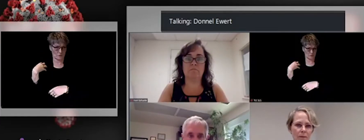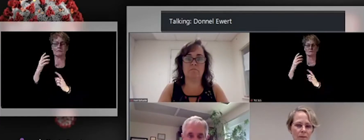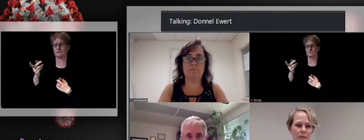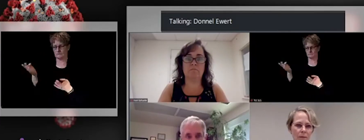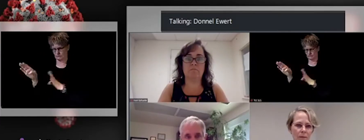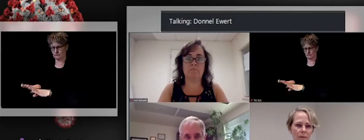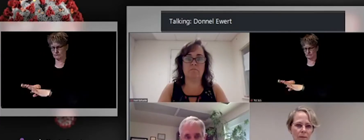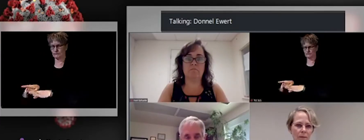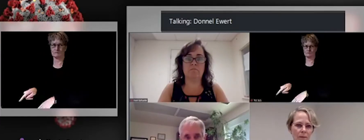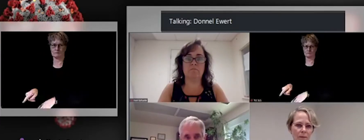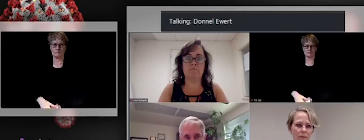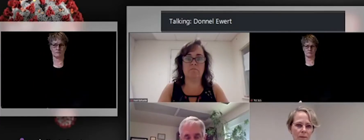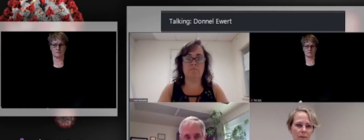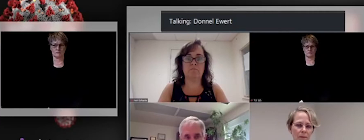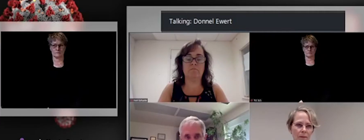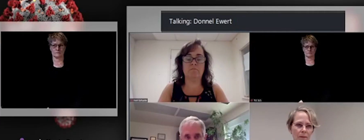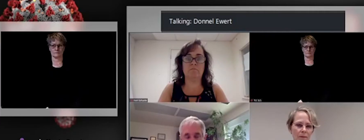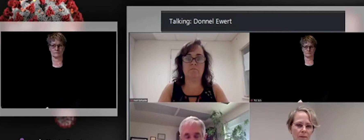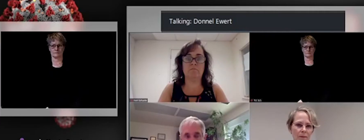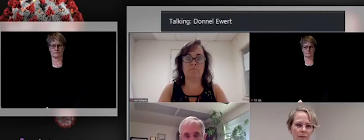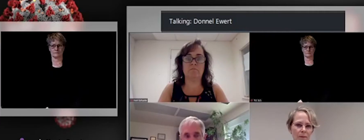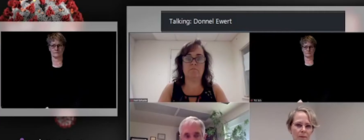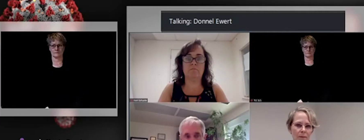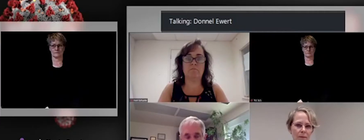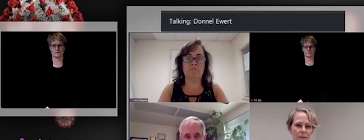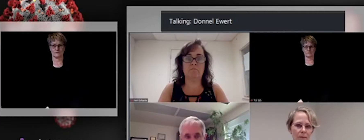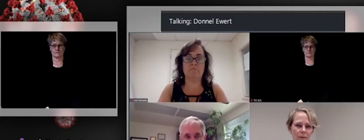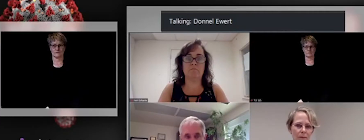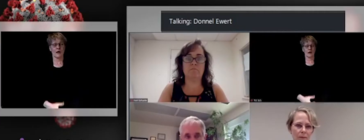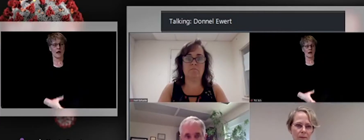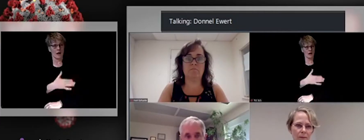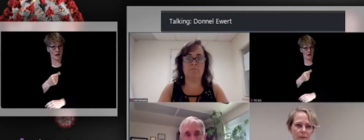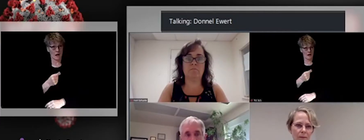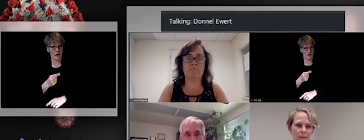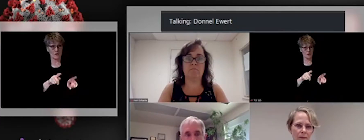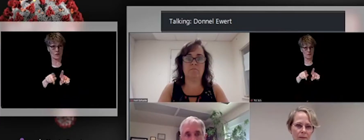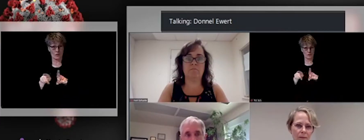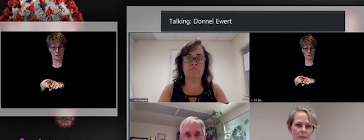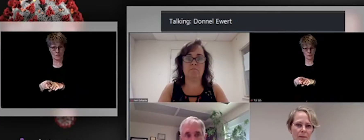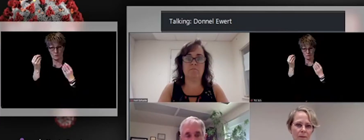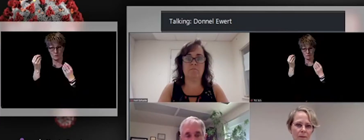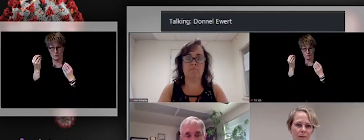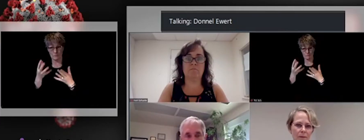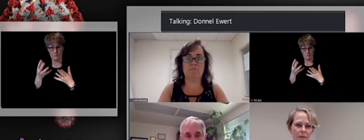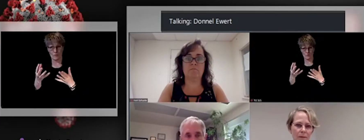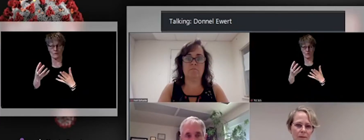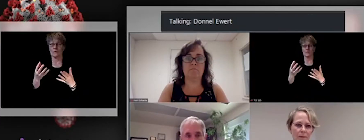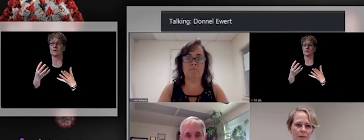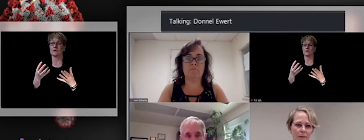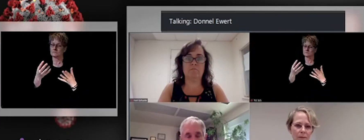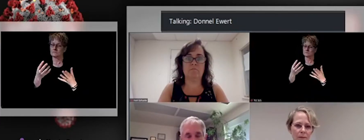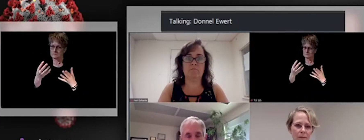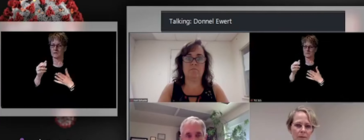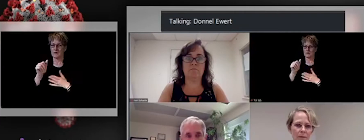And I will add that they have visited and done education and not cited anybody on the